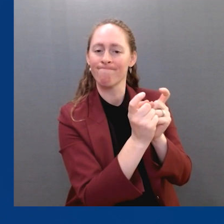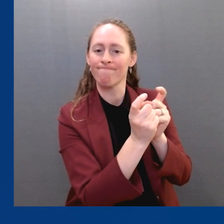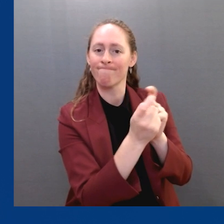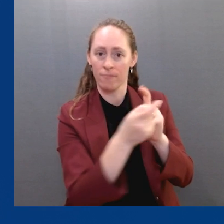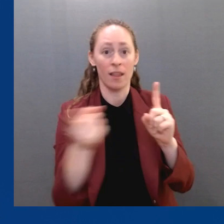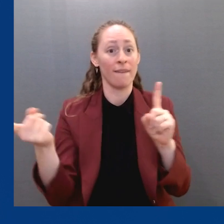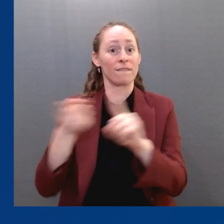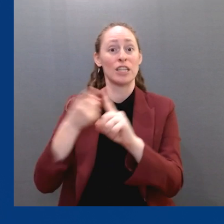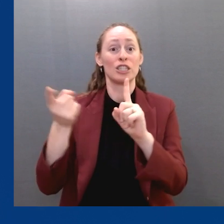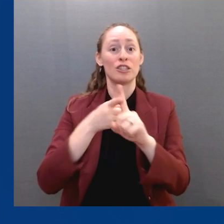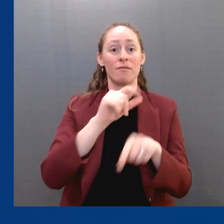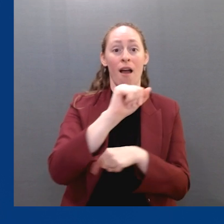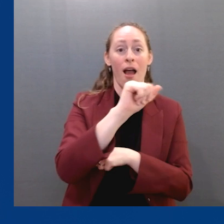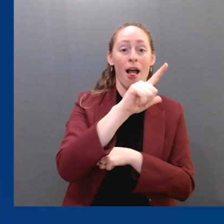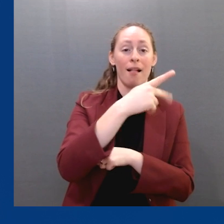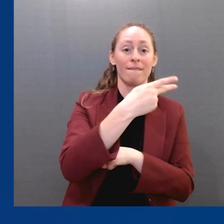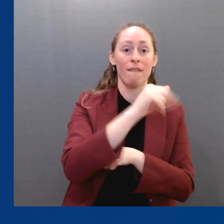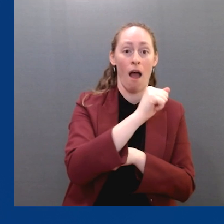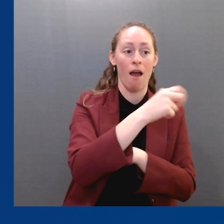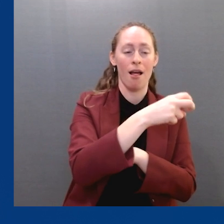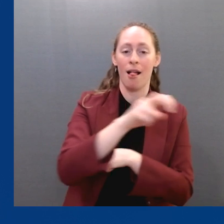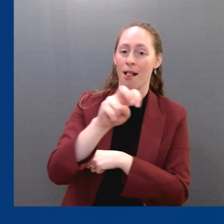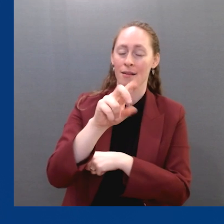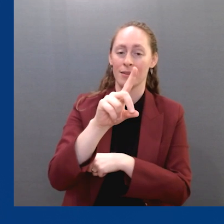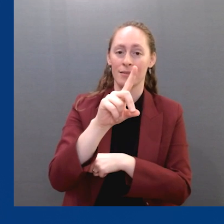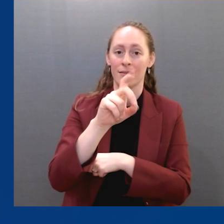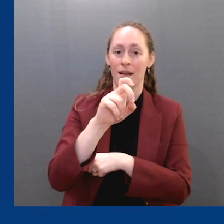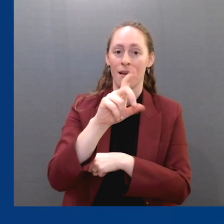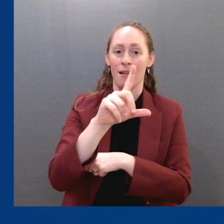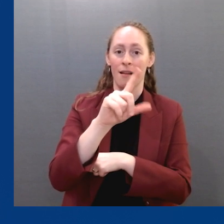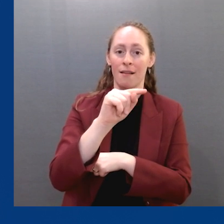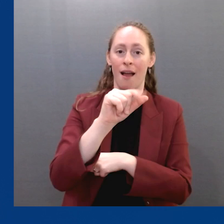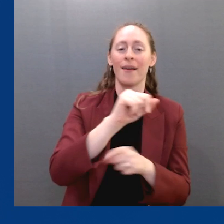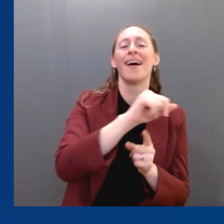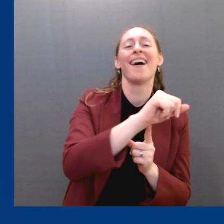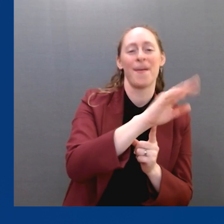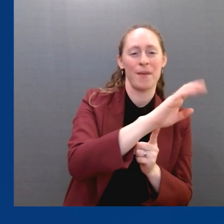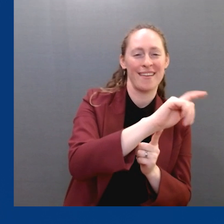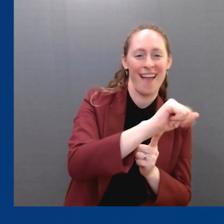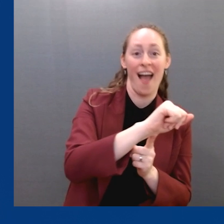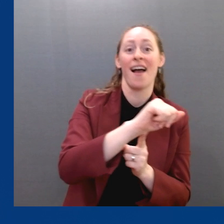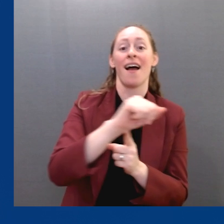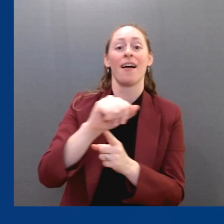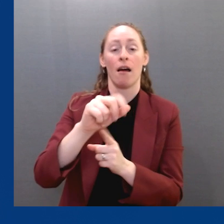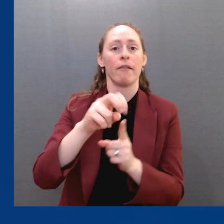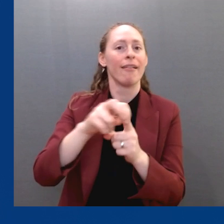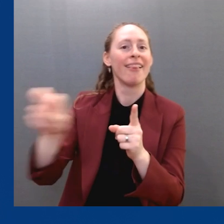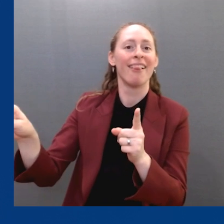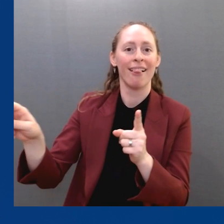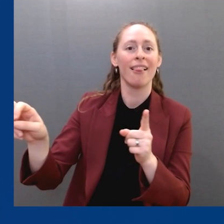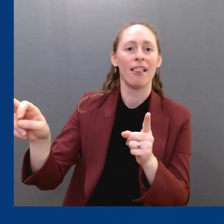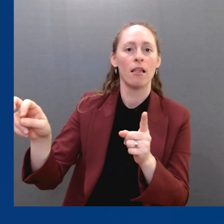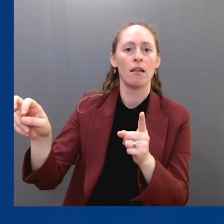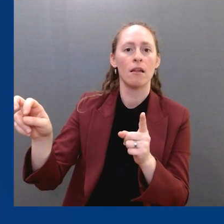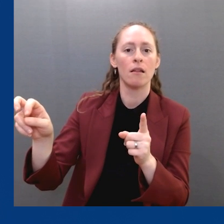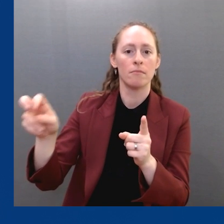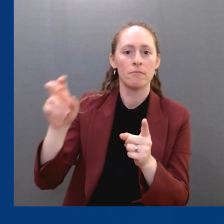When Omicron came in in November, it had a much, much greater transmission capability than Delta.